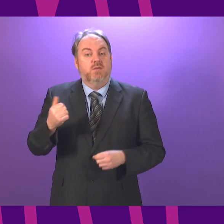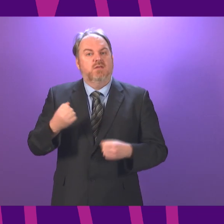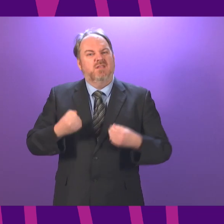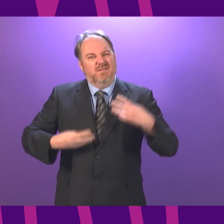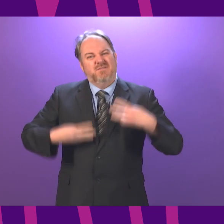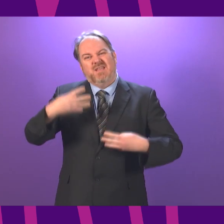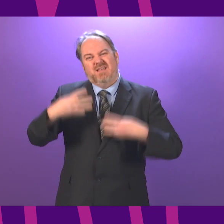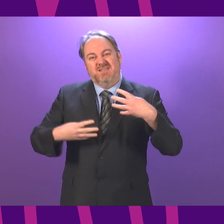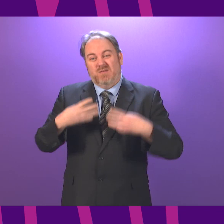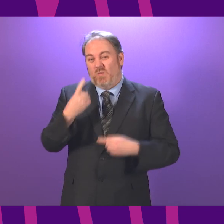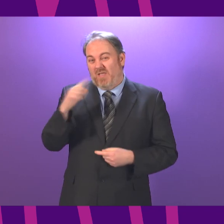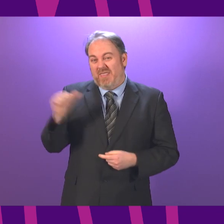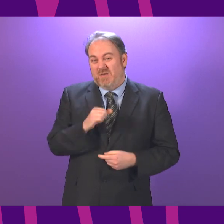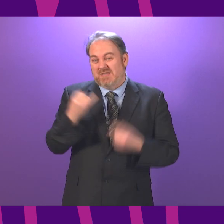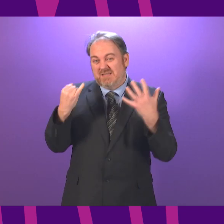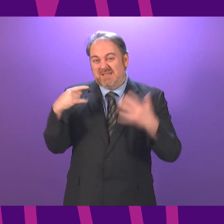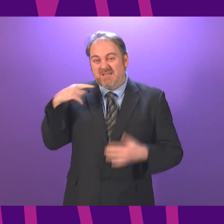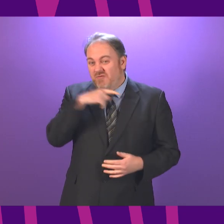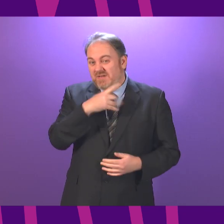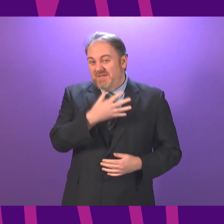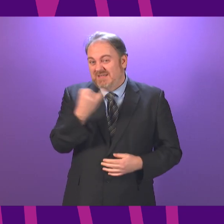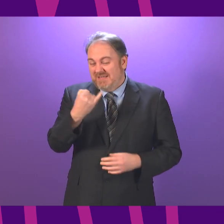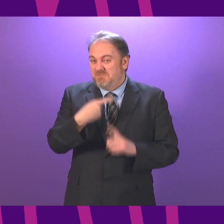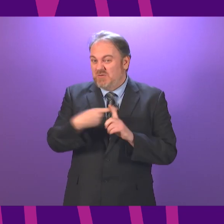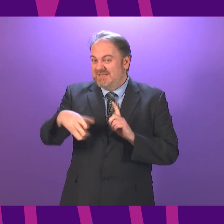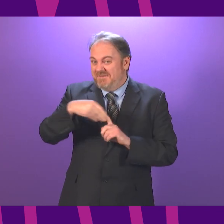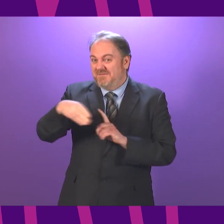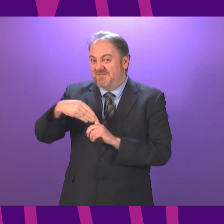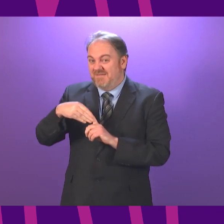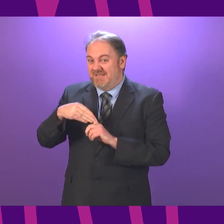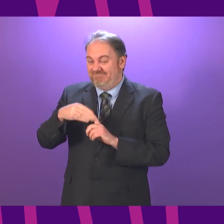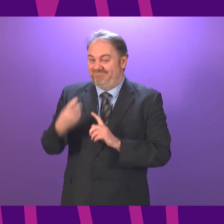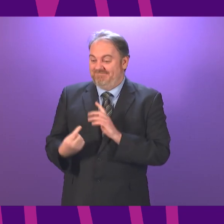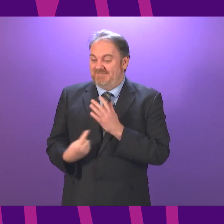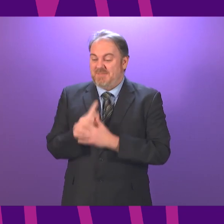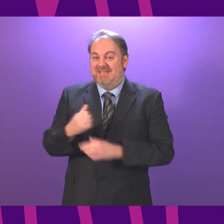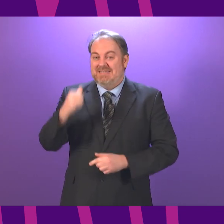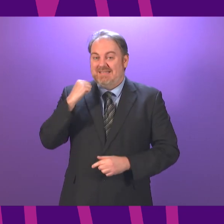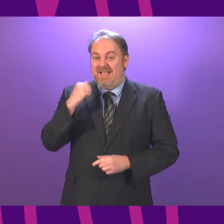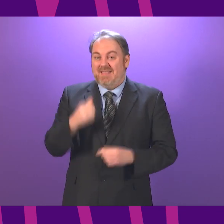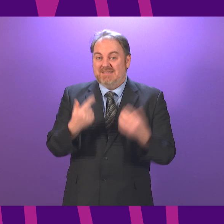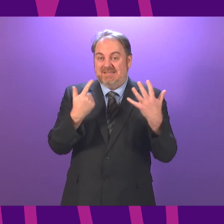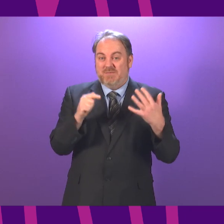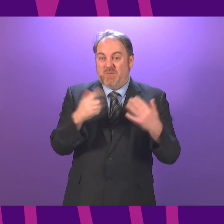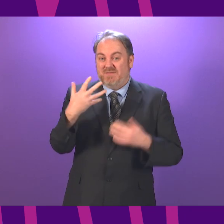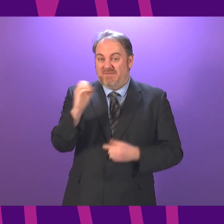Yesterday, 1,656 positive cases were reported, which is 7.5 per cent of all the tests that